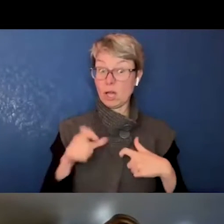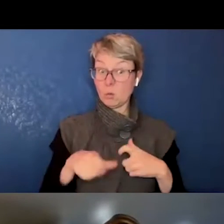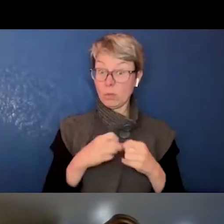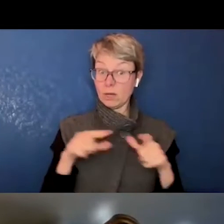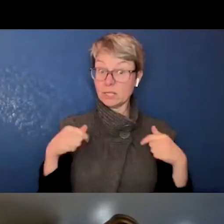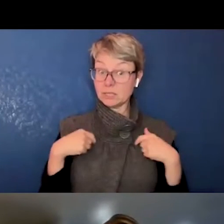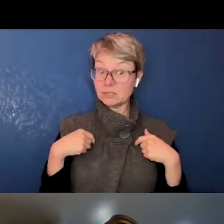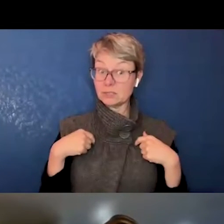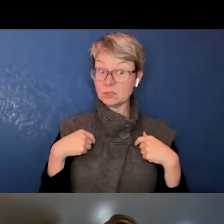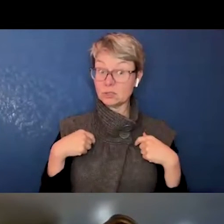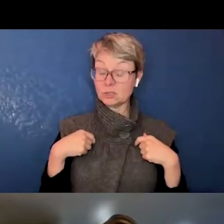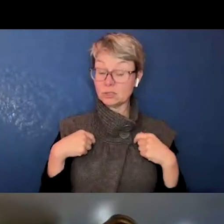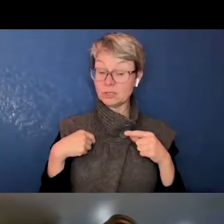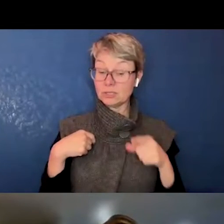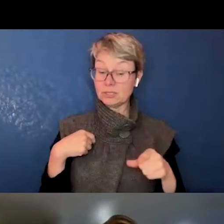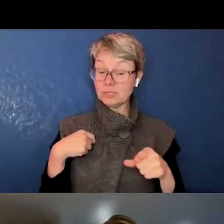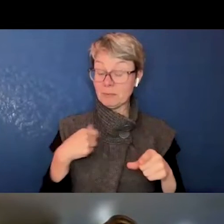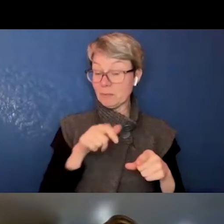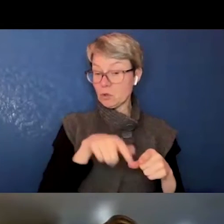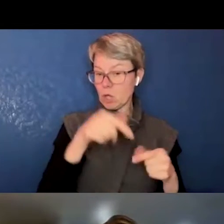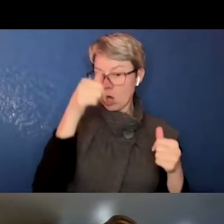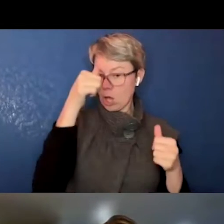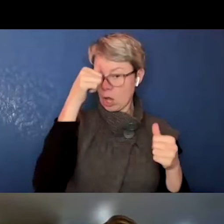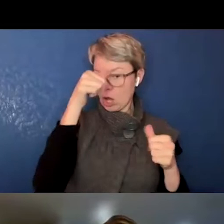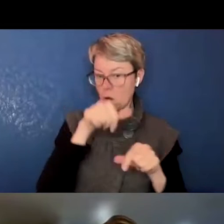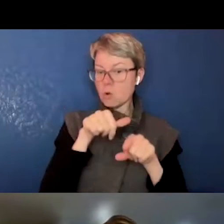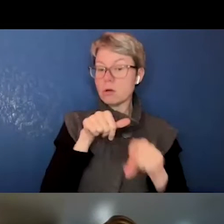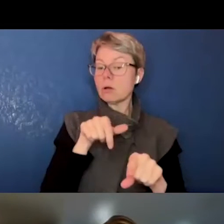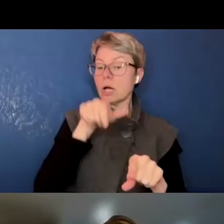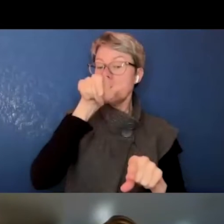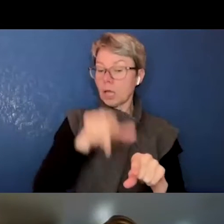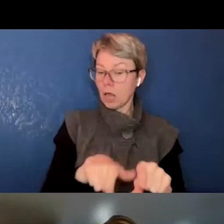once they know that a client should be able to get some help the referral of telling us that